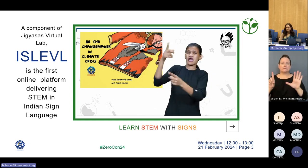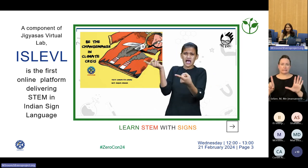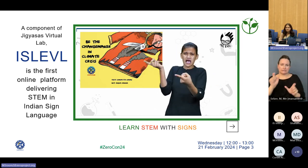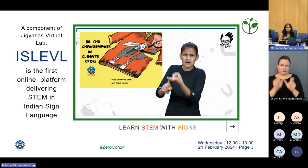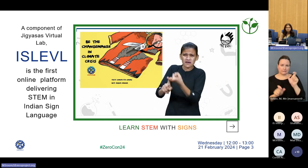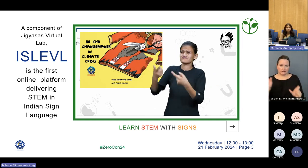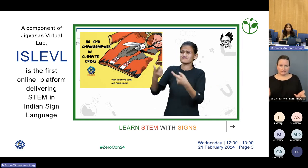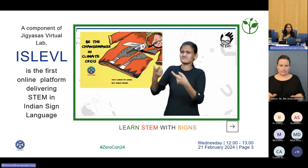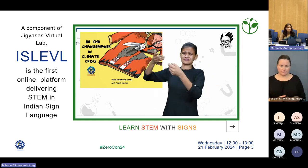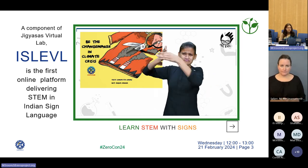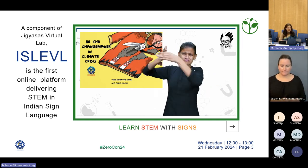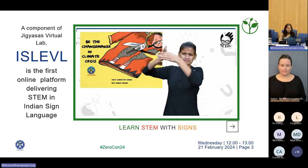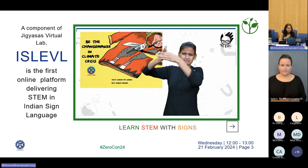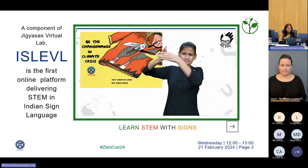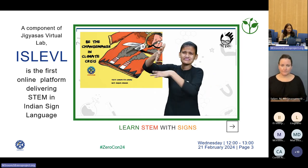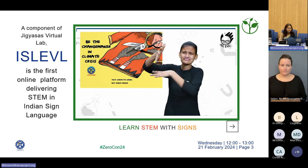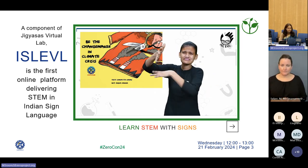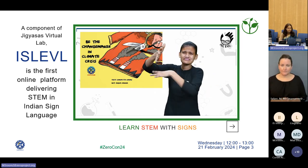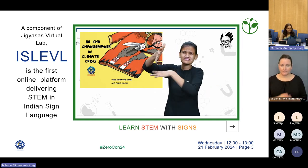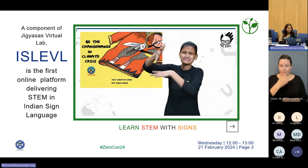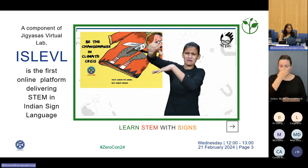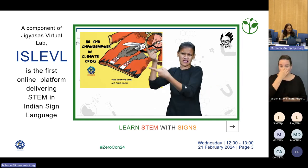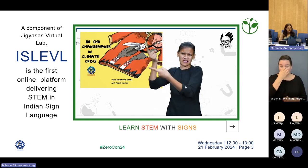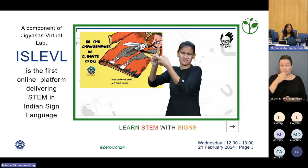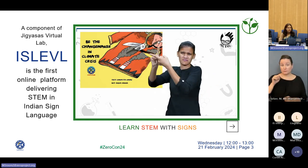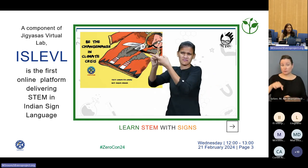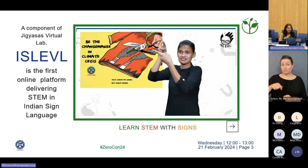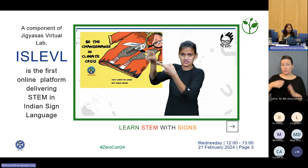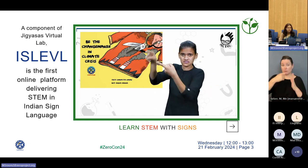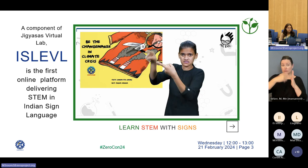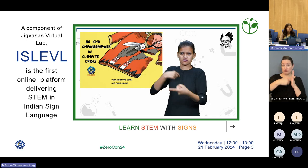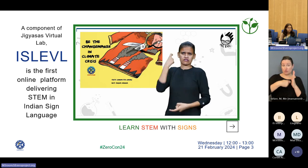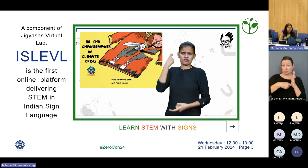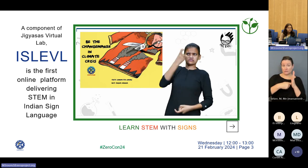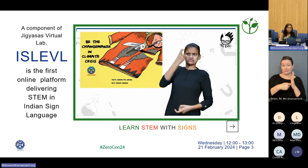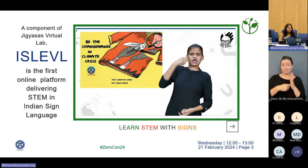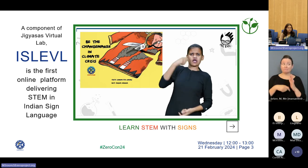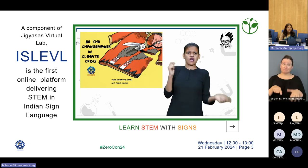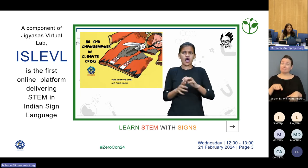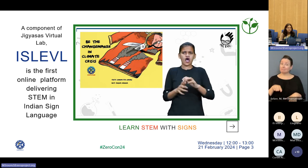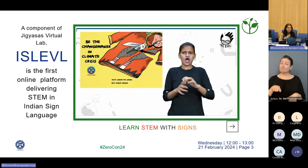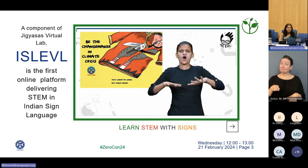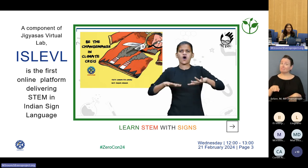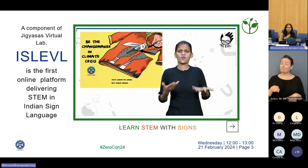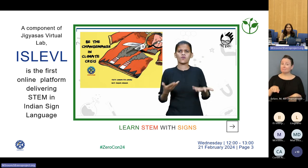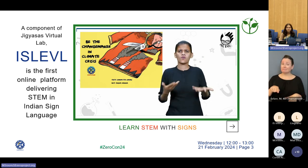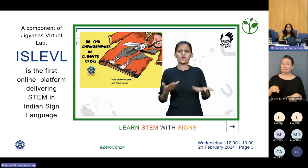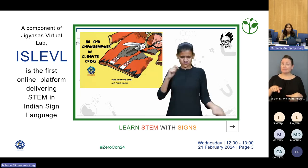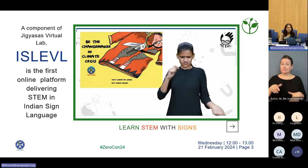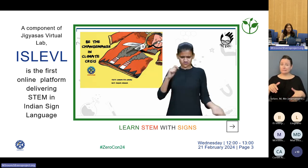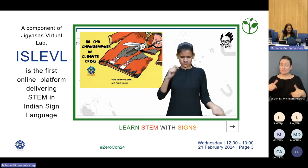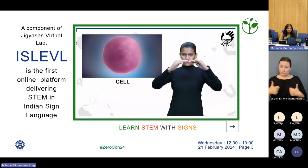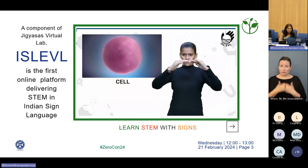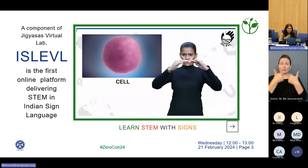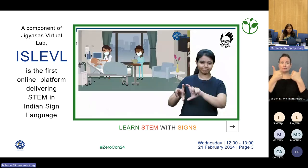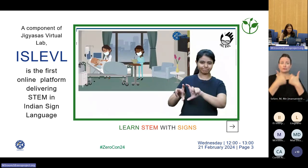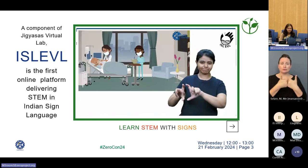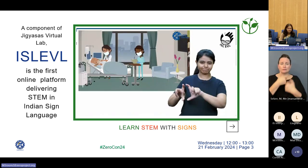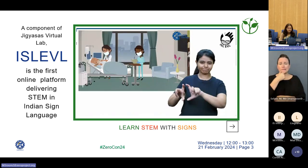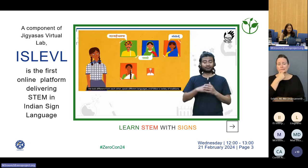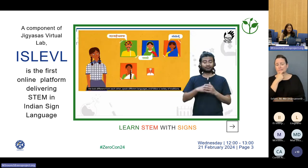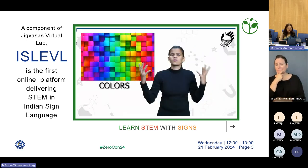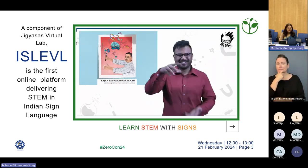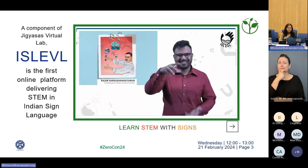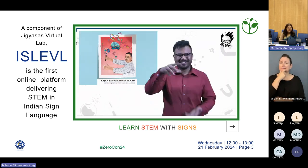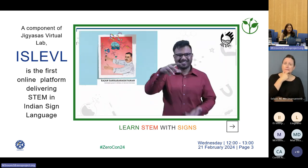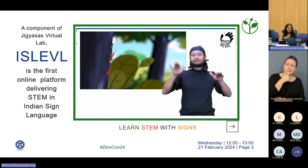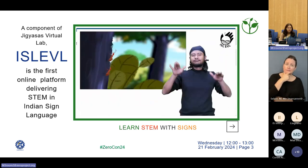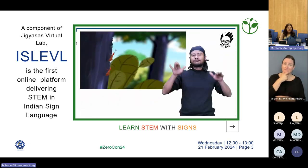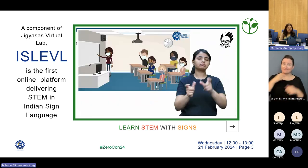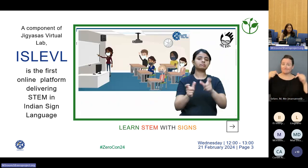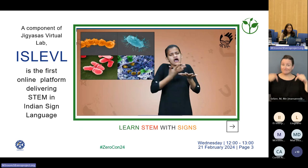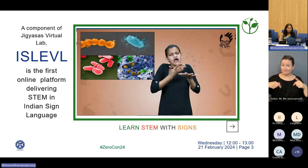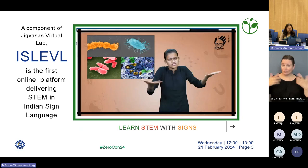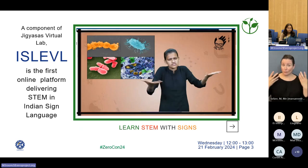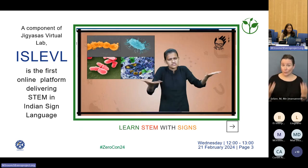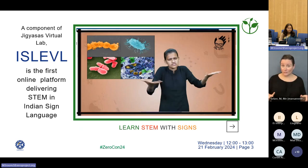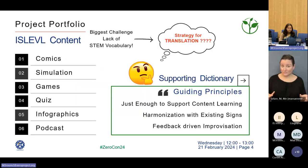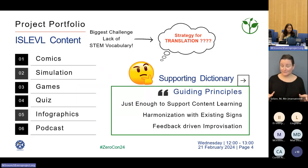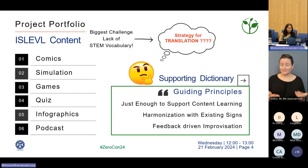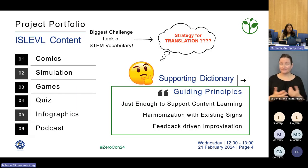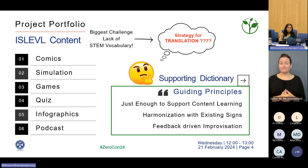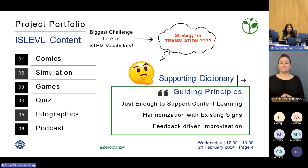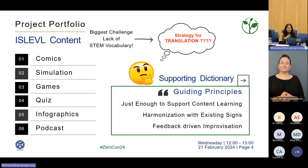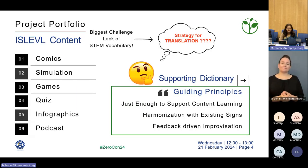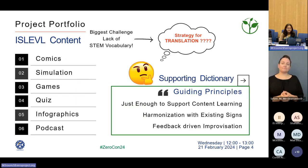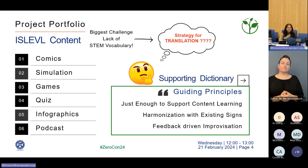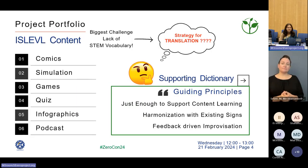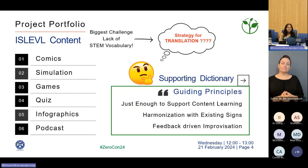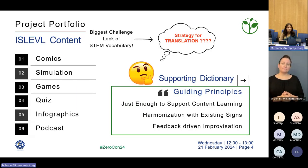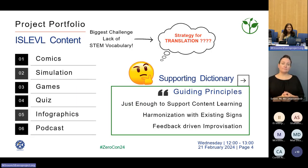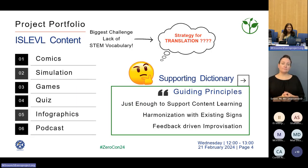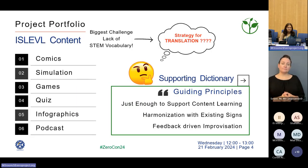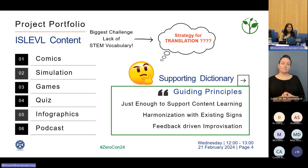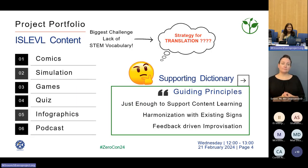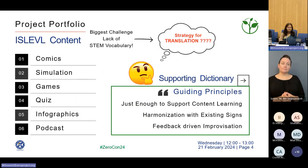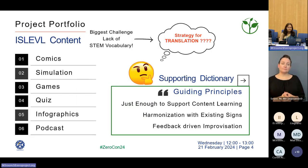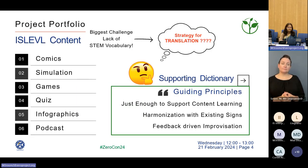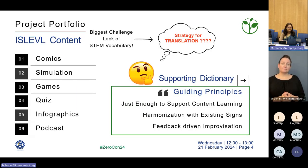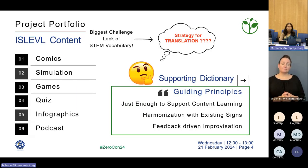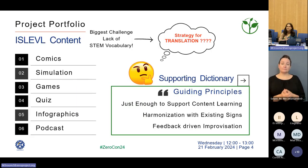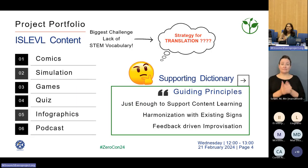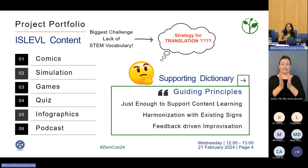face many challenges. The first, the biggest for us, has been a lack of sign insights. We started